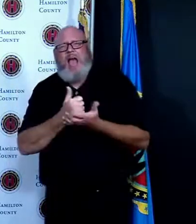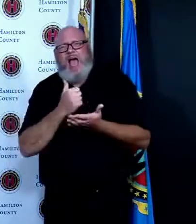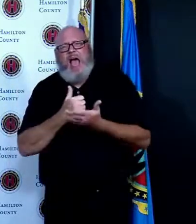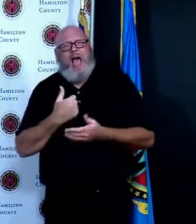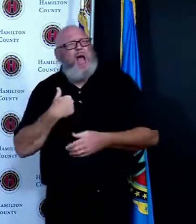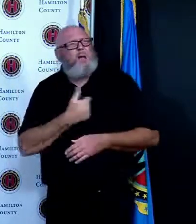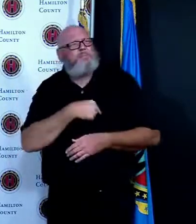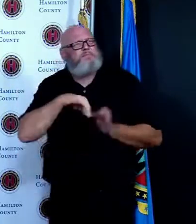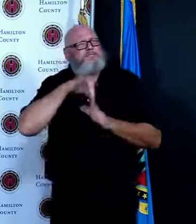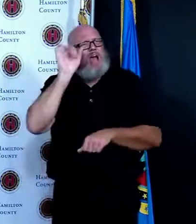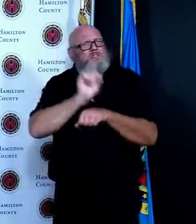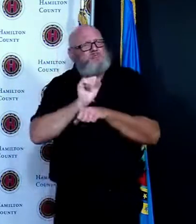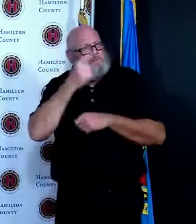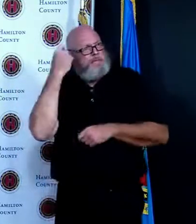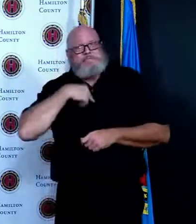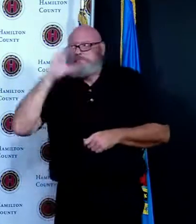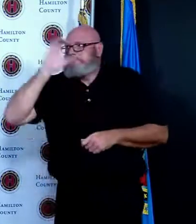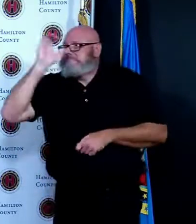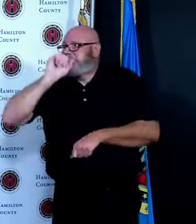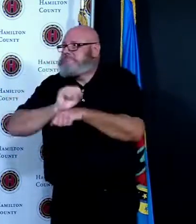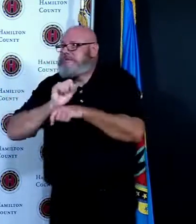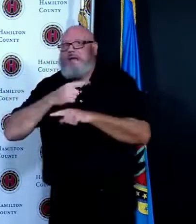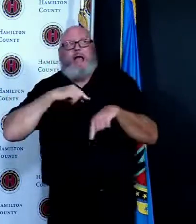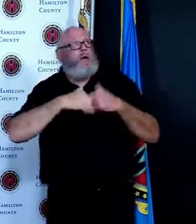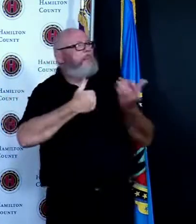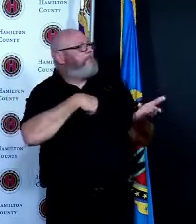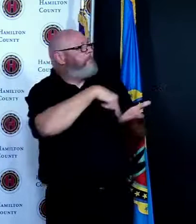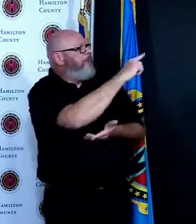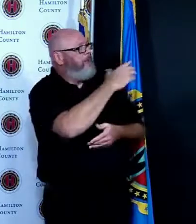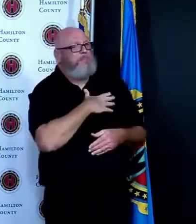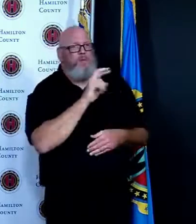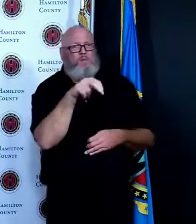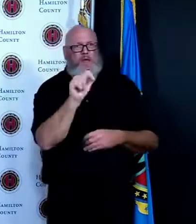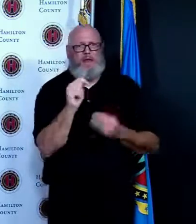to is the rapid re-employment program that we're finalizing right now which will provide